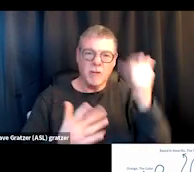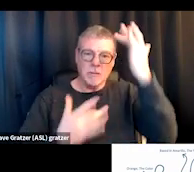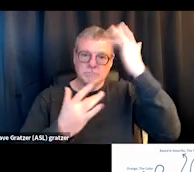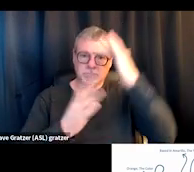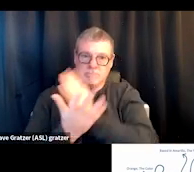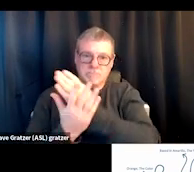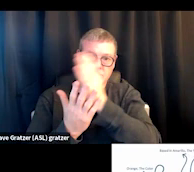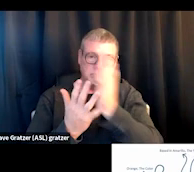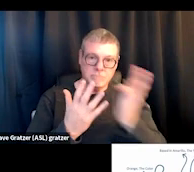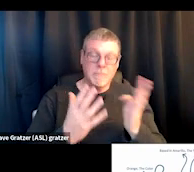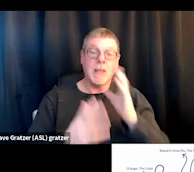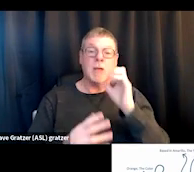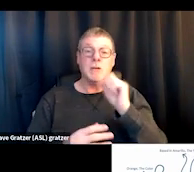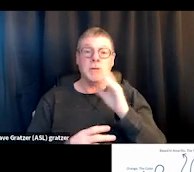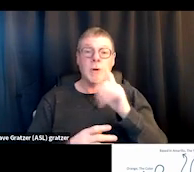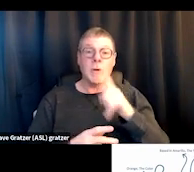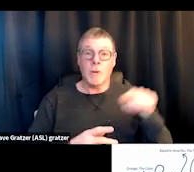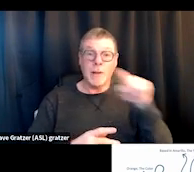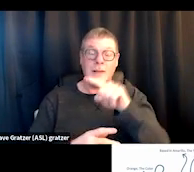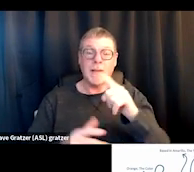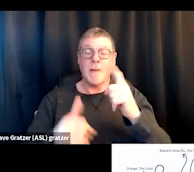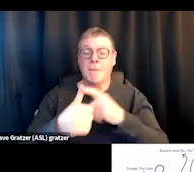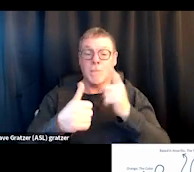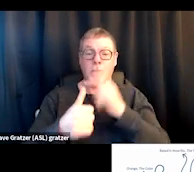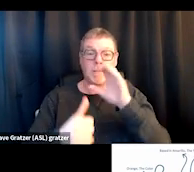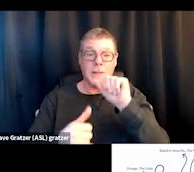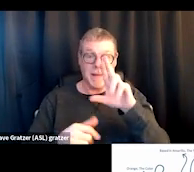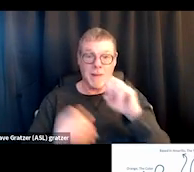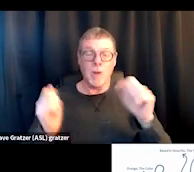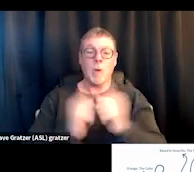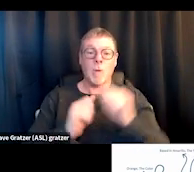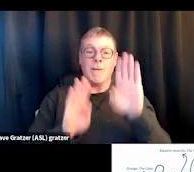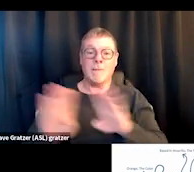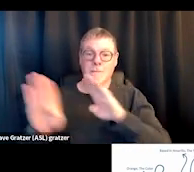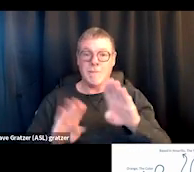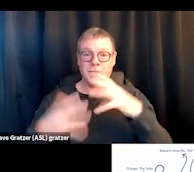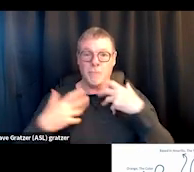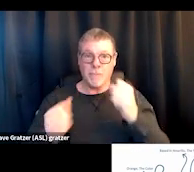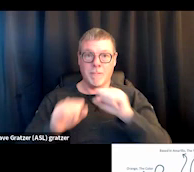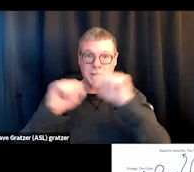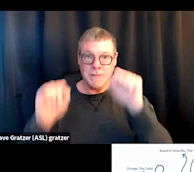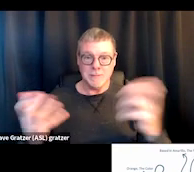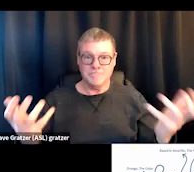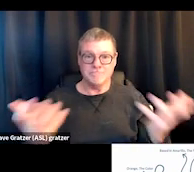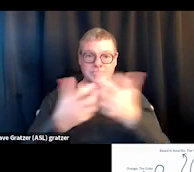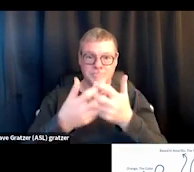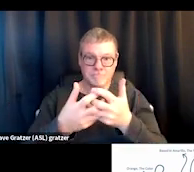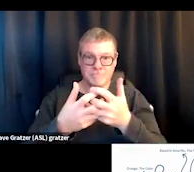So they had combined the primary care and the behavioral health systems, which is some work culturally.